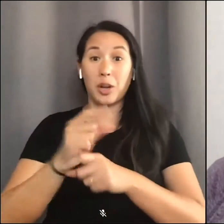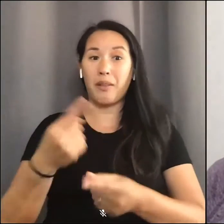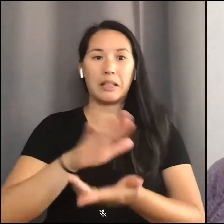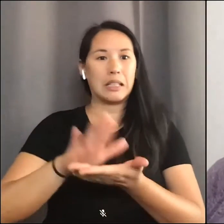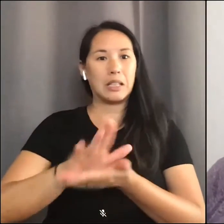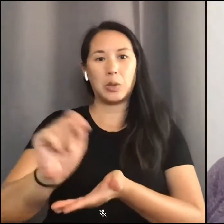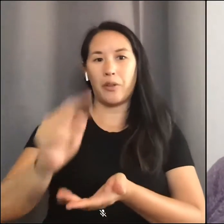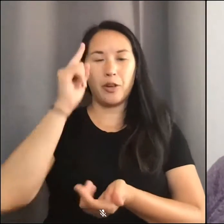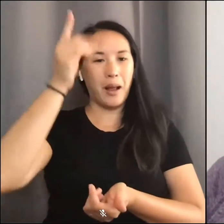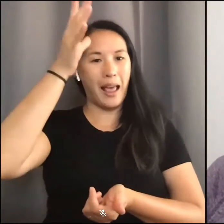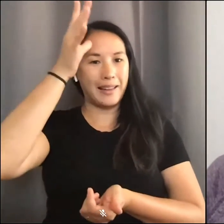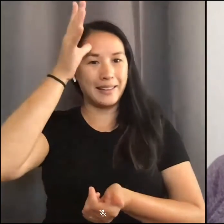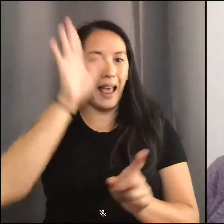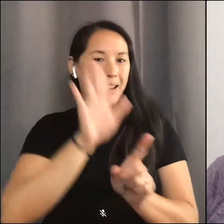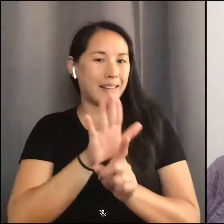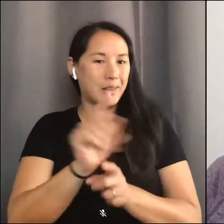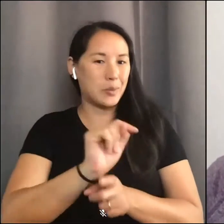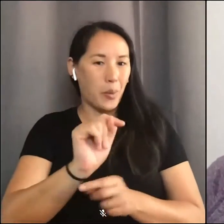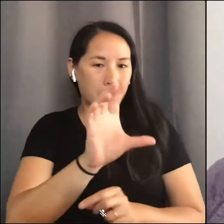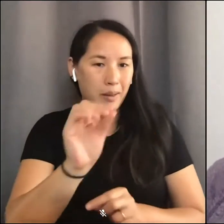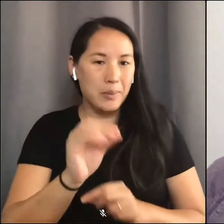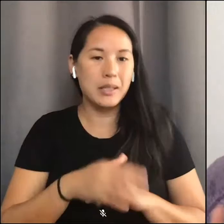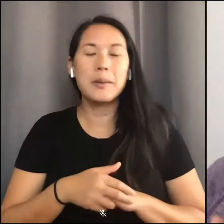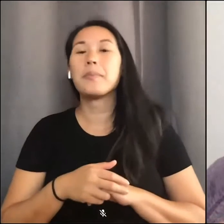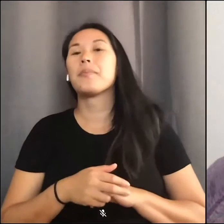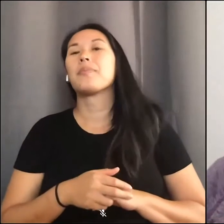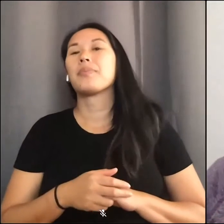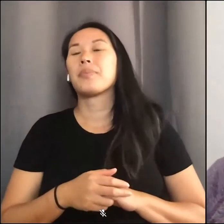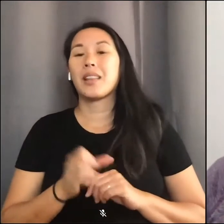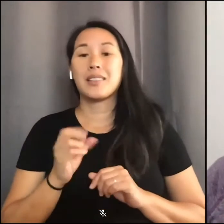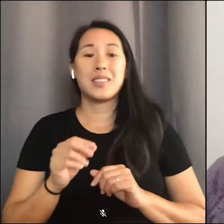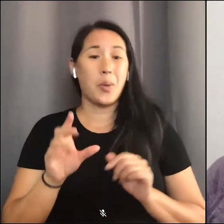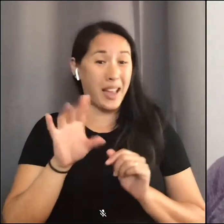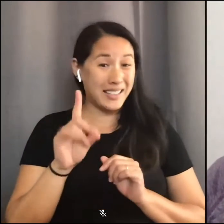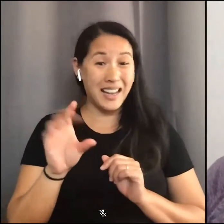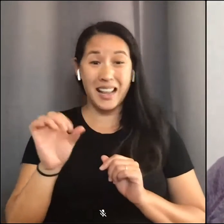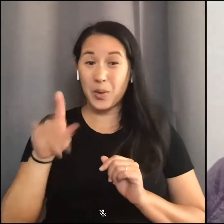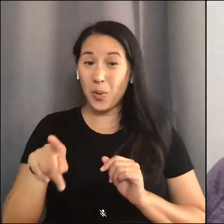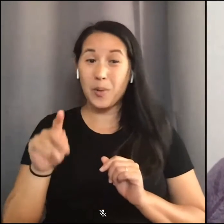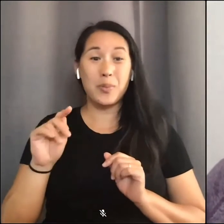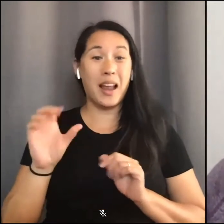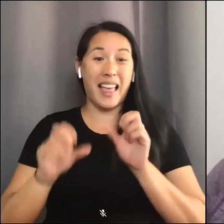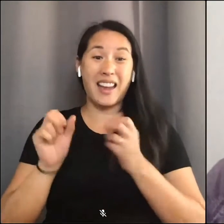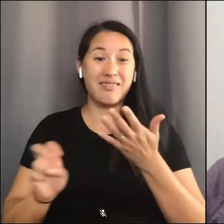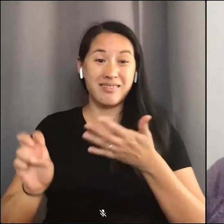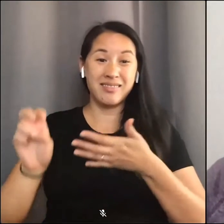dad's dinner toyo company um did the corporate ladder thing and in 2008 i said that was enough